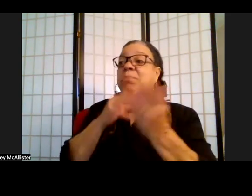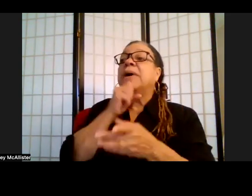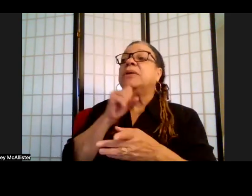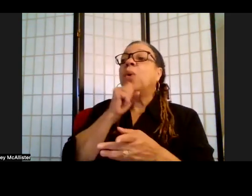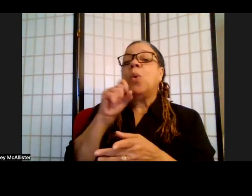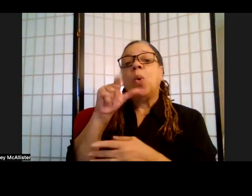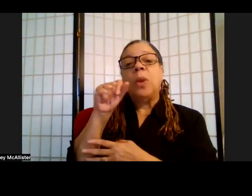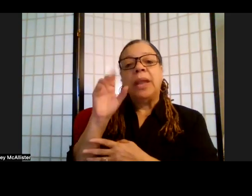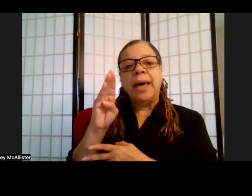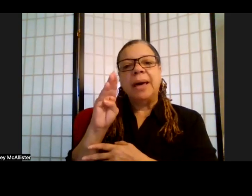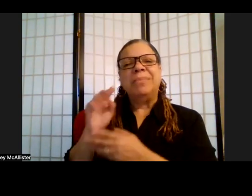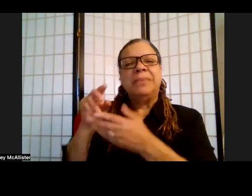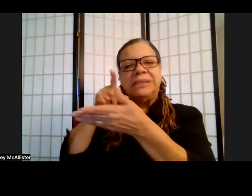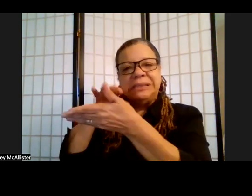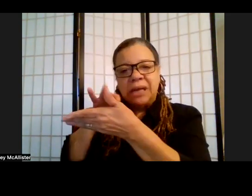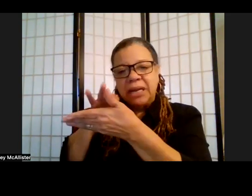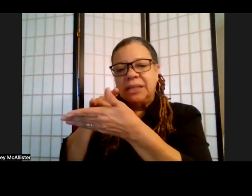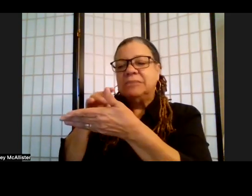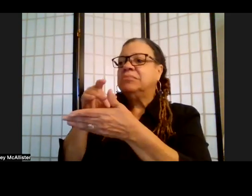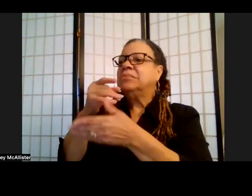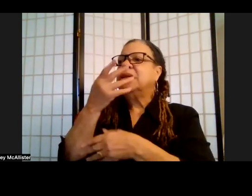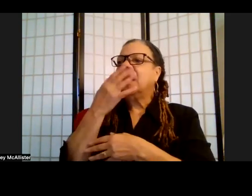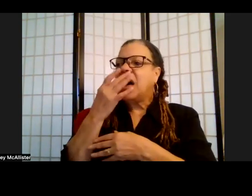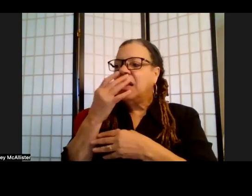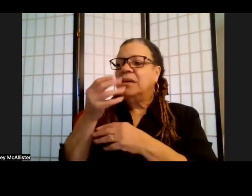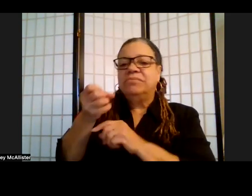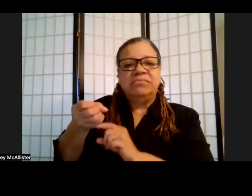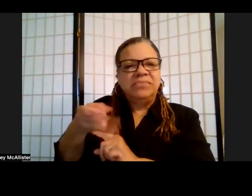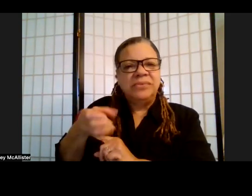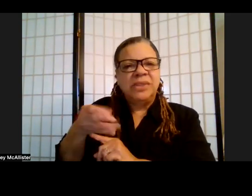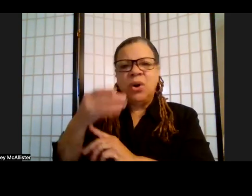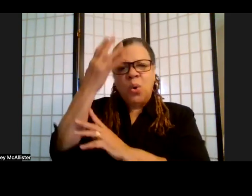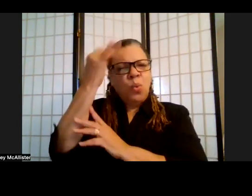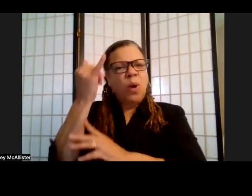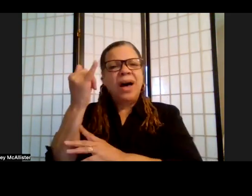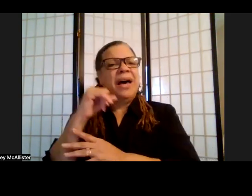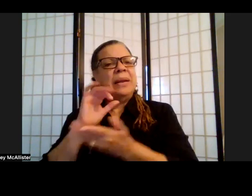As he studied the culture of the discharge to understand why the standard penicillin was ineffective, he was surprised to find